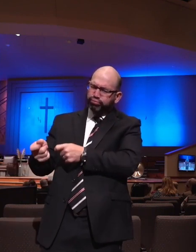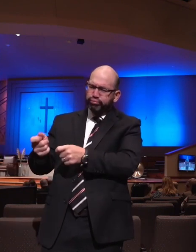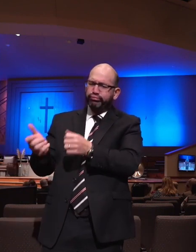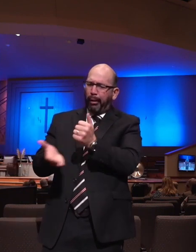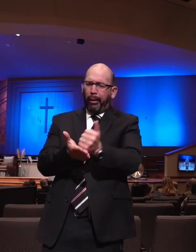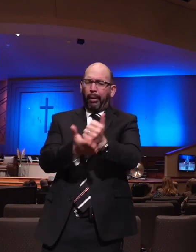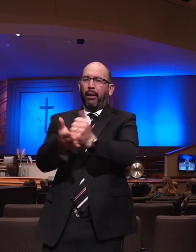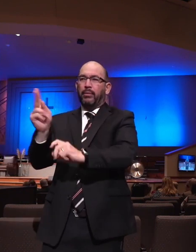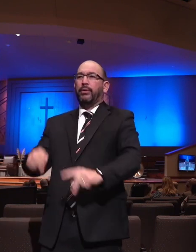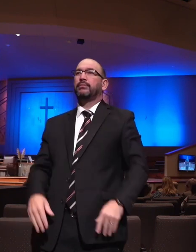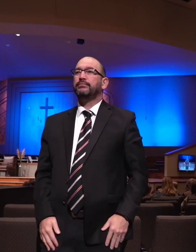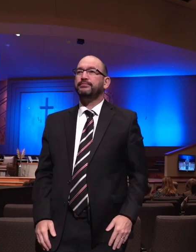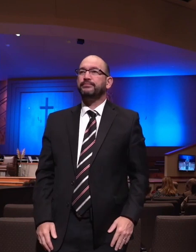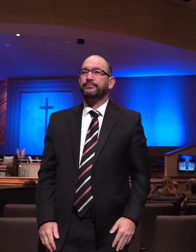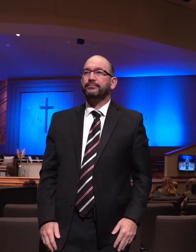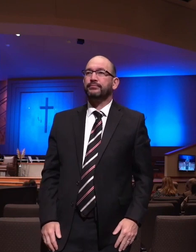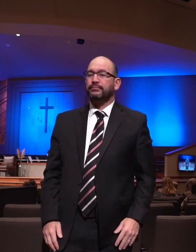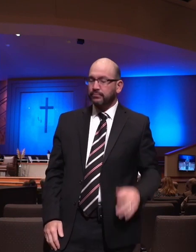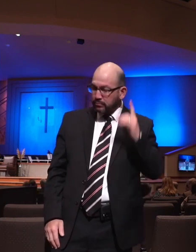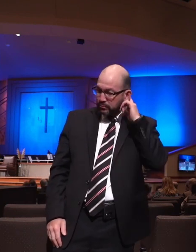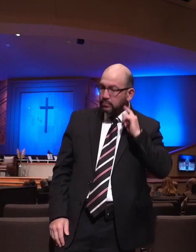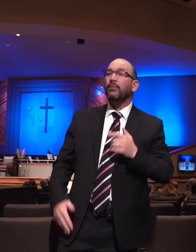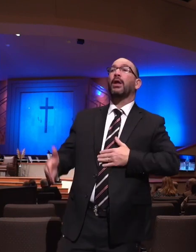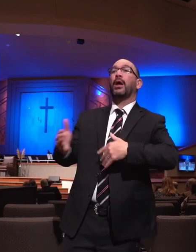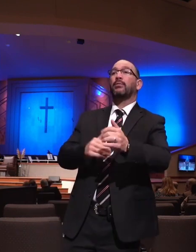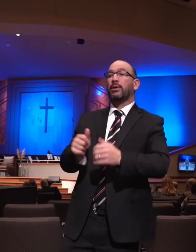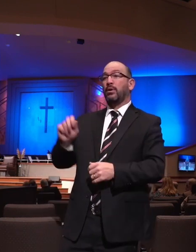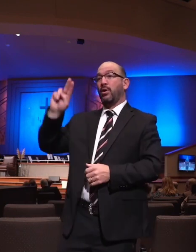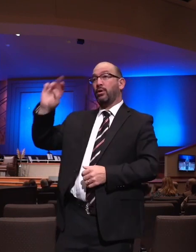Pensacola was not hit with a hurricane